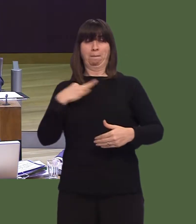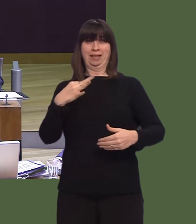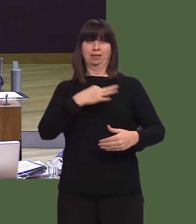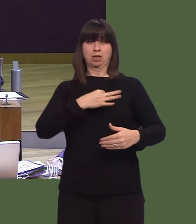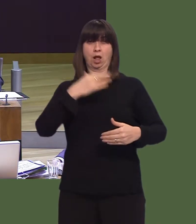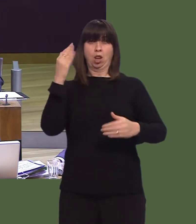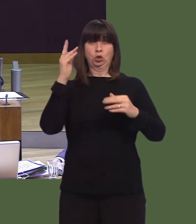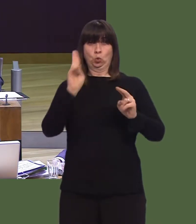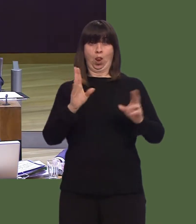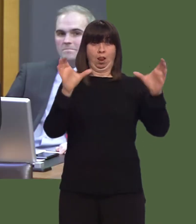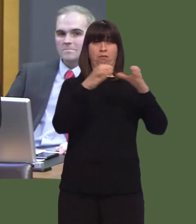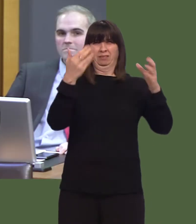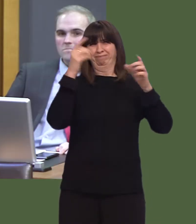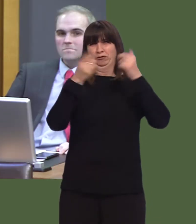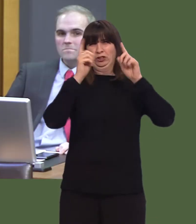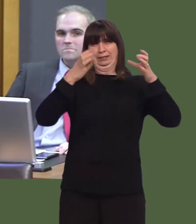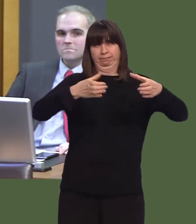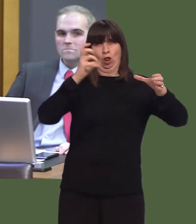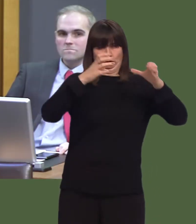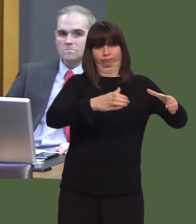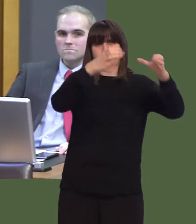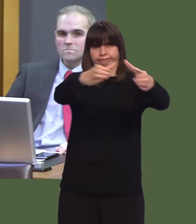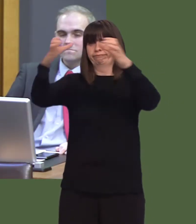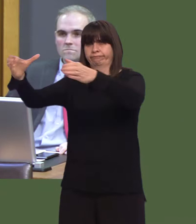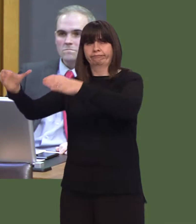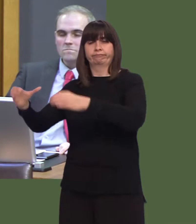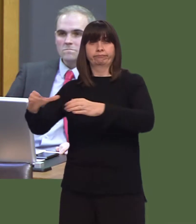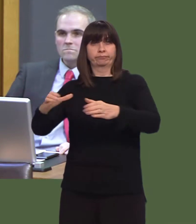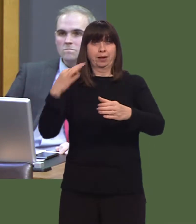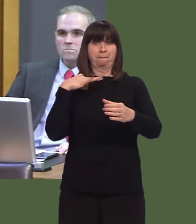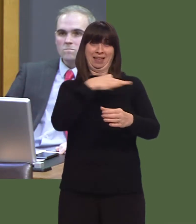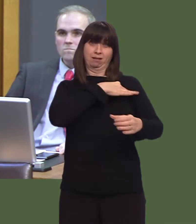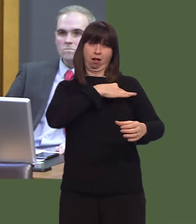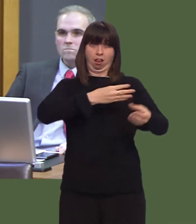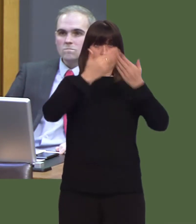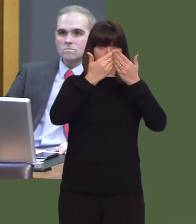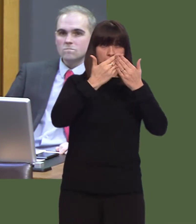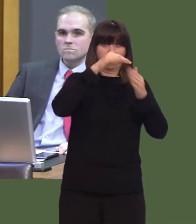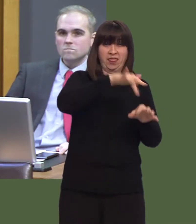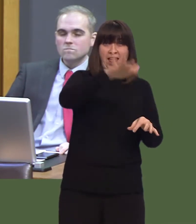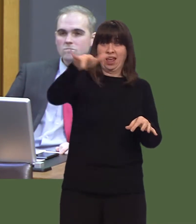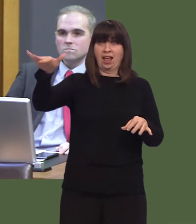schools. It's relevant for Wales that these medical schools are aimed at what's known as under-doctored areas.